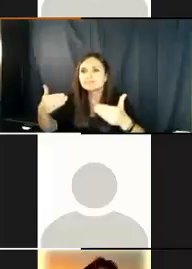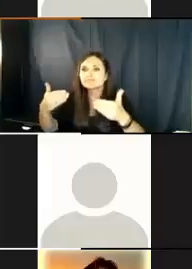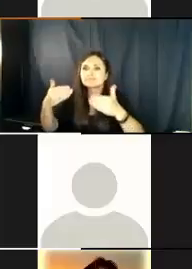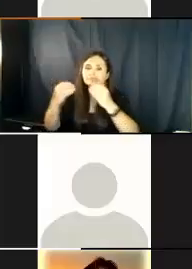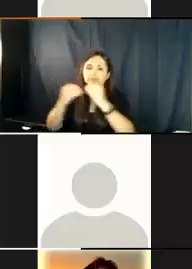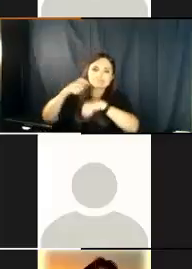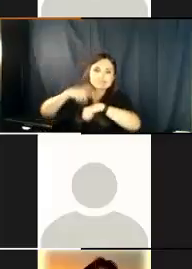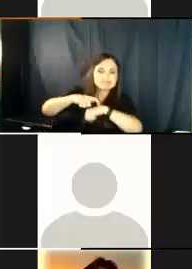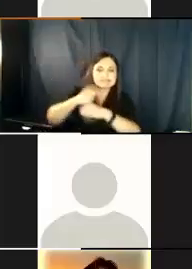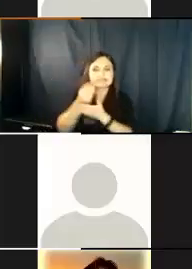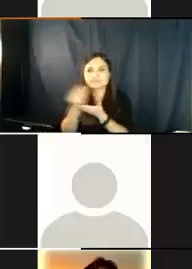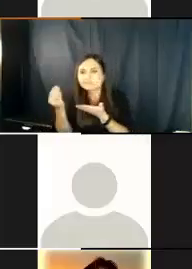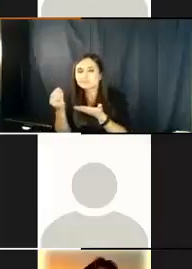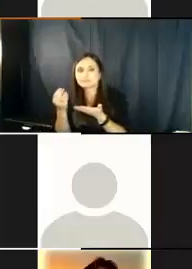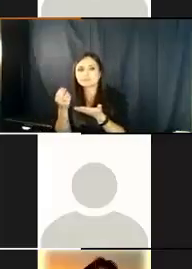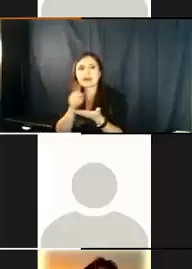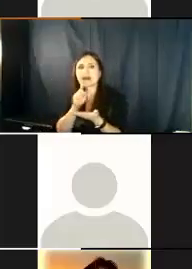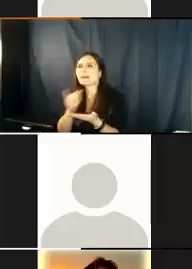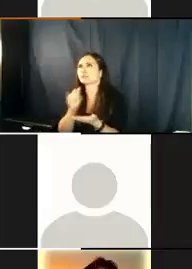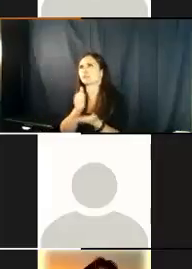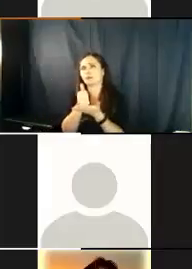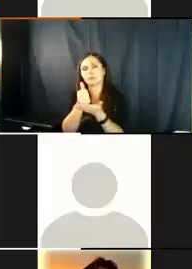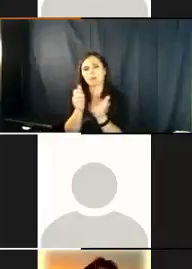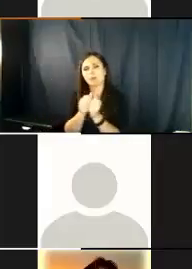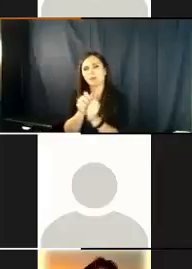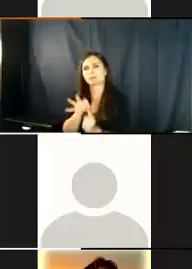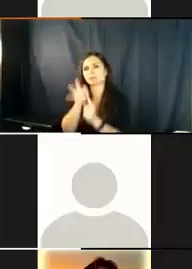Helping students with special needs. Absolutely. Thank you guys so much.